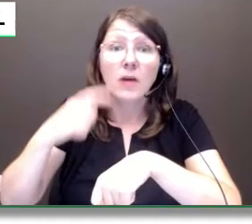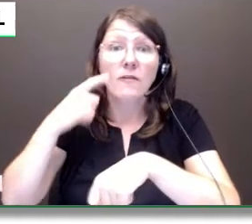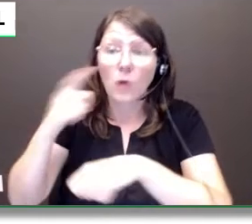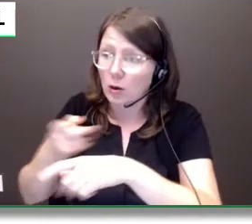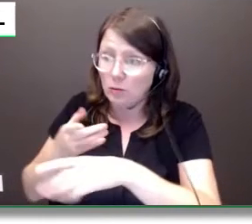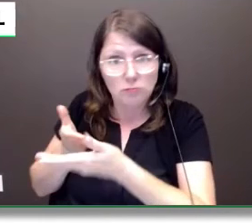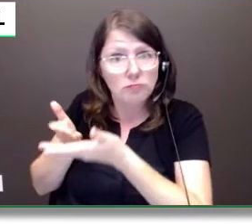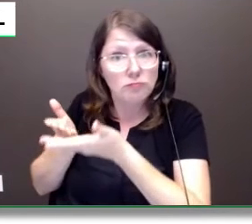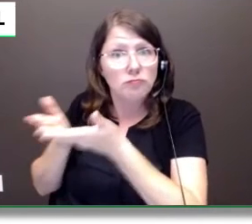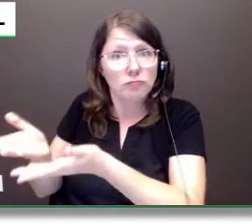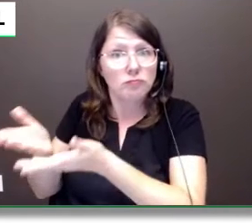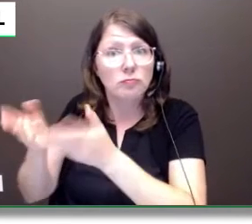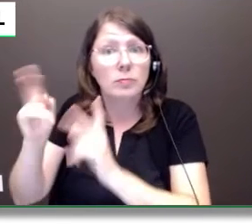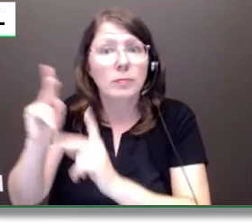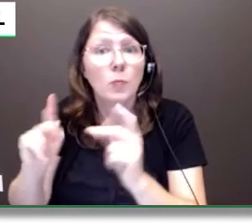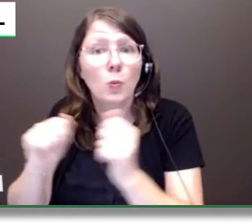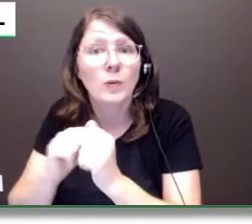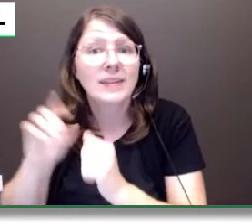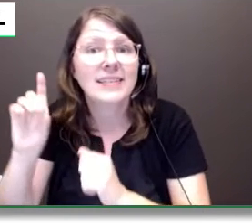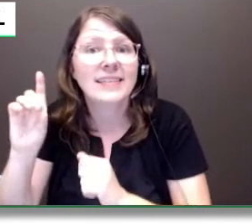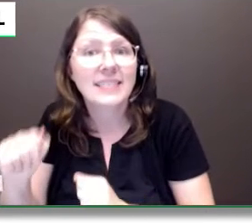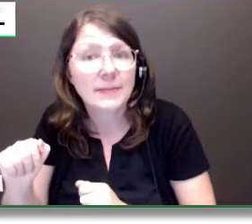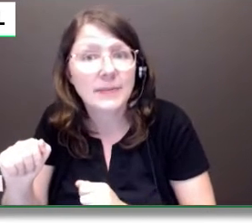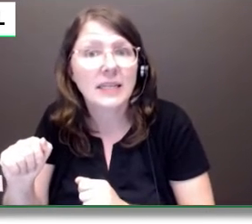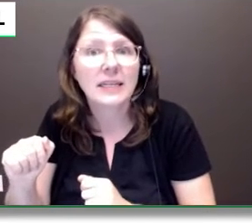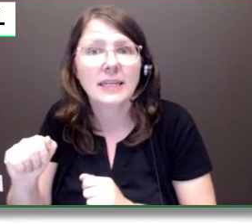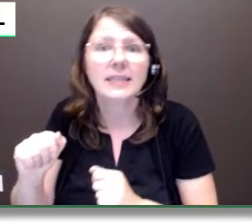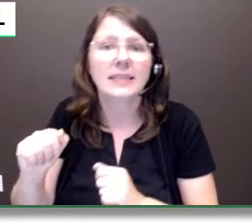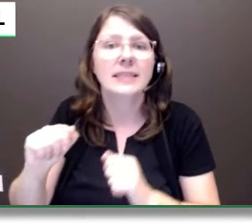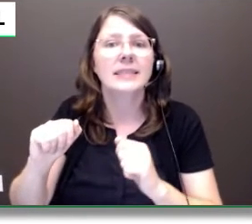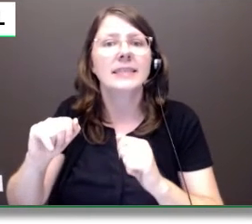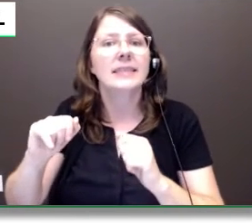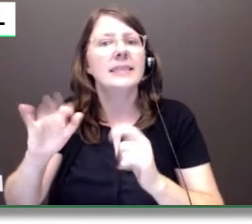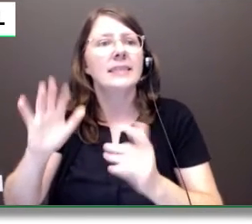they can hear the rushing water from the waterfall or get actually get close